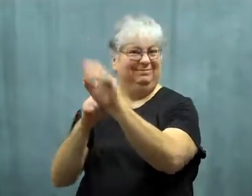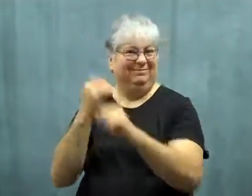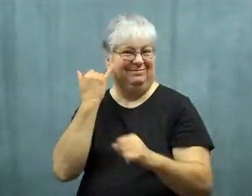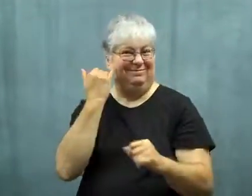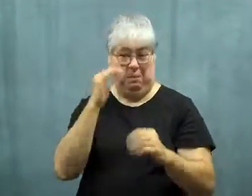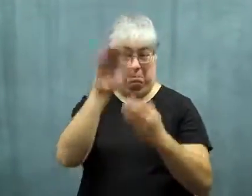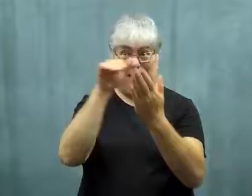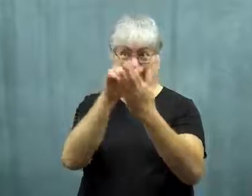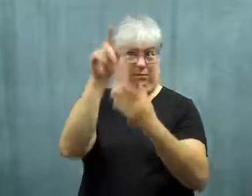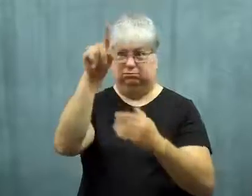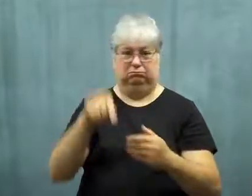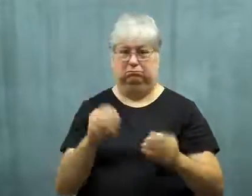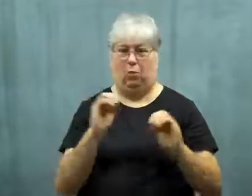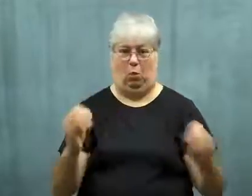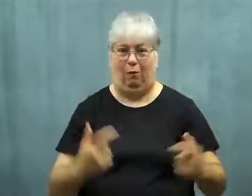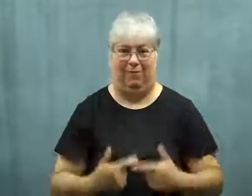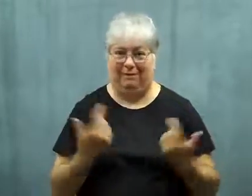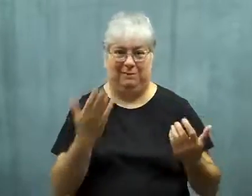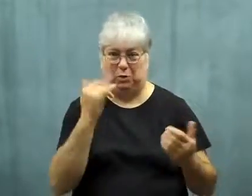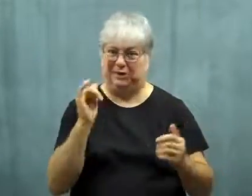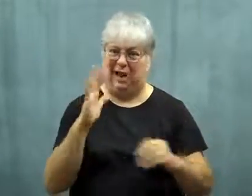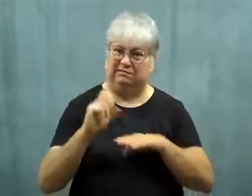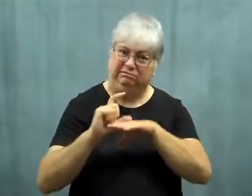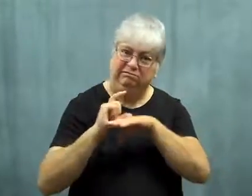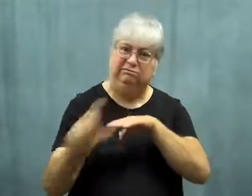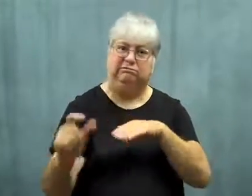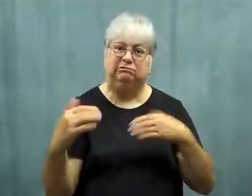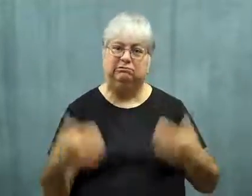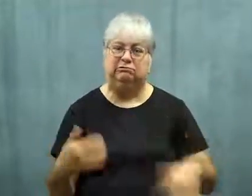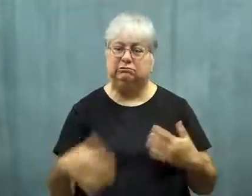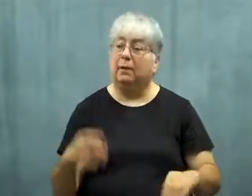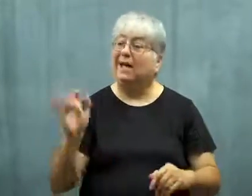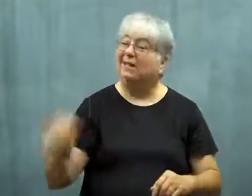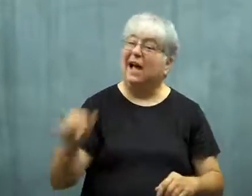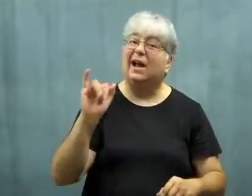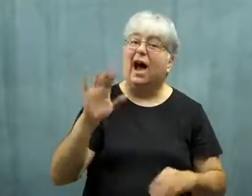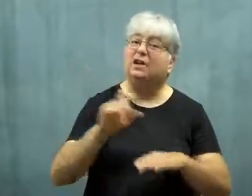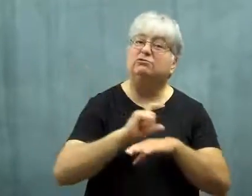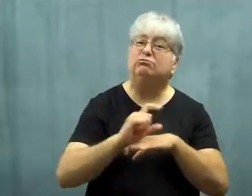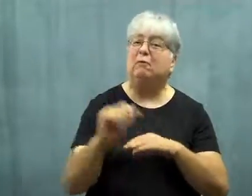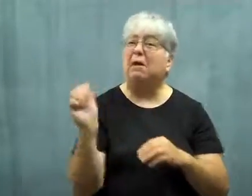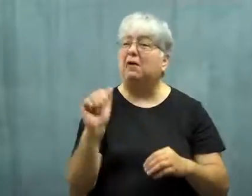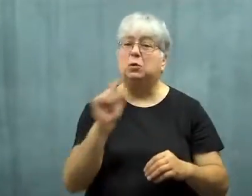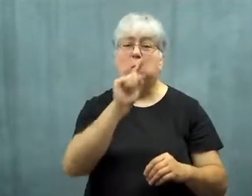No one lives in the middle part of the country because of the ice sheet.